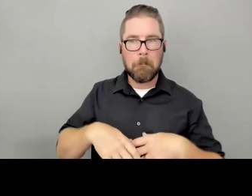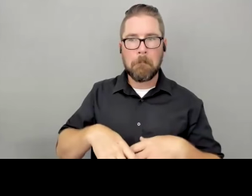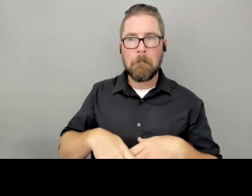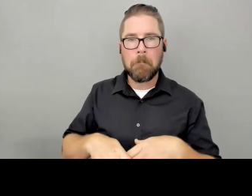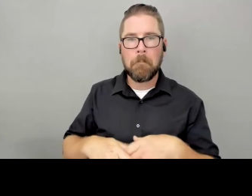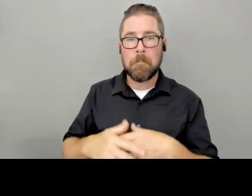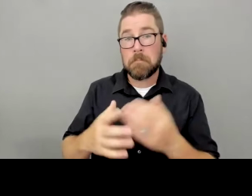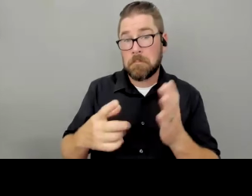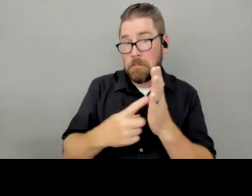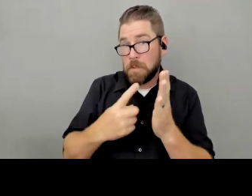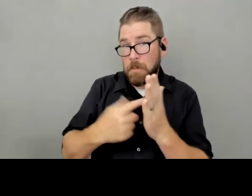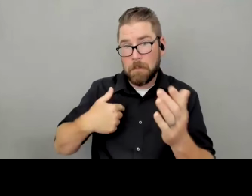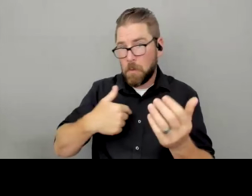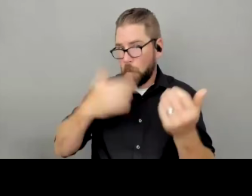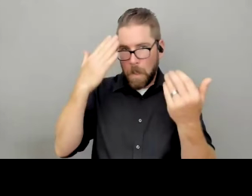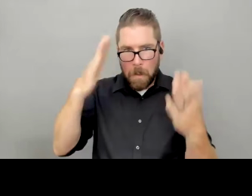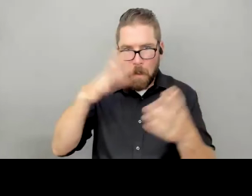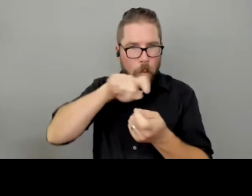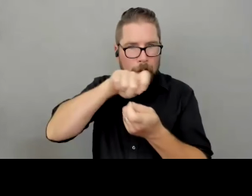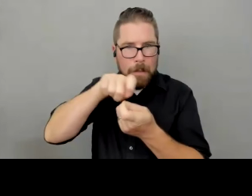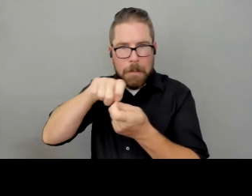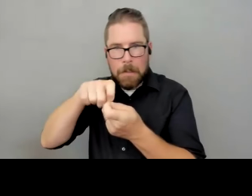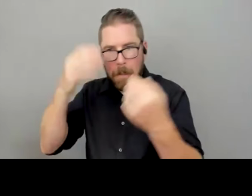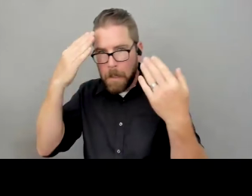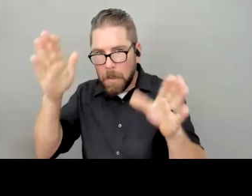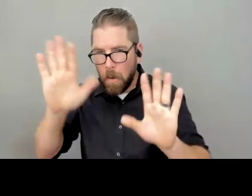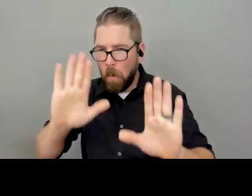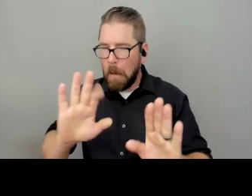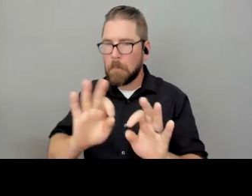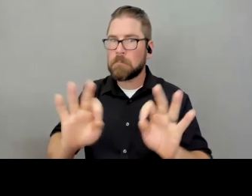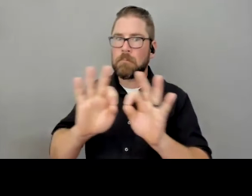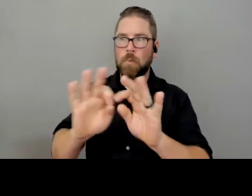So, again, communication is most effective both ways.